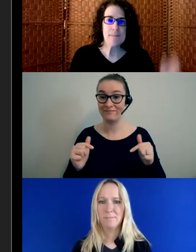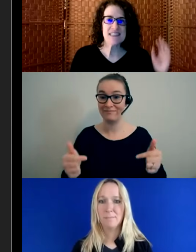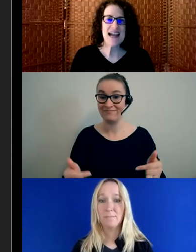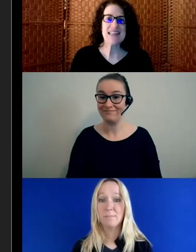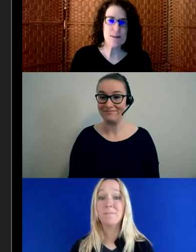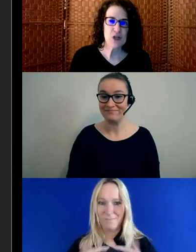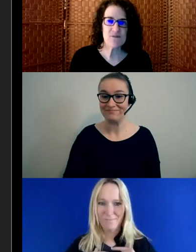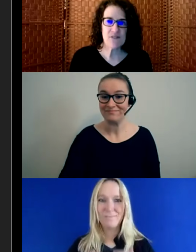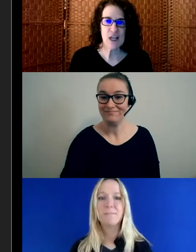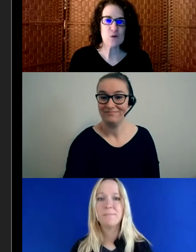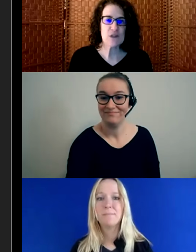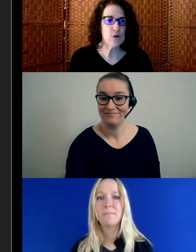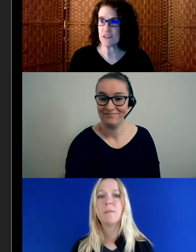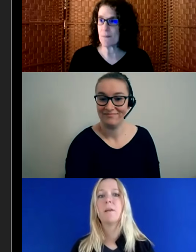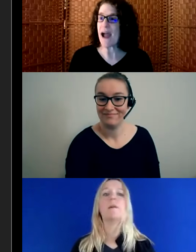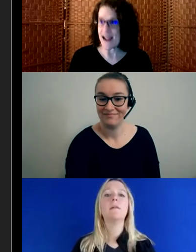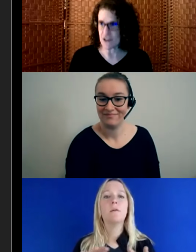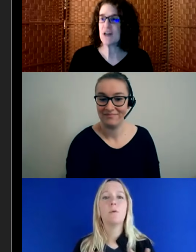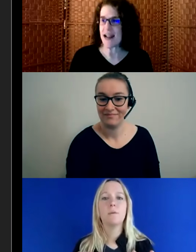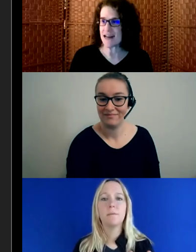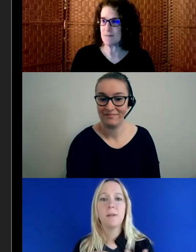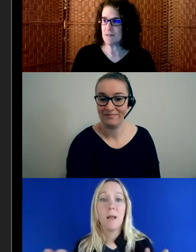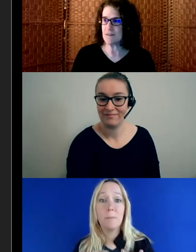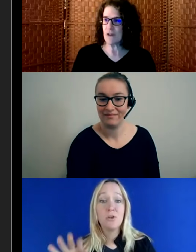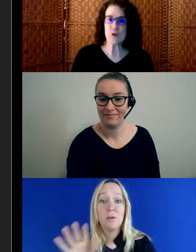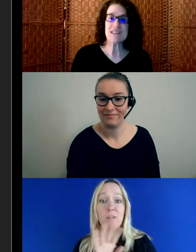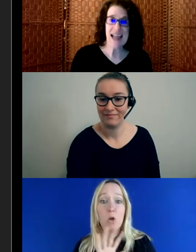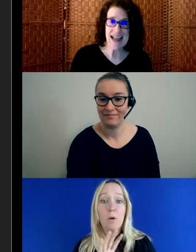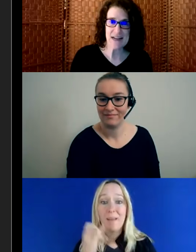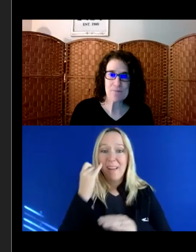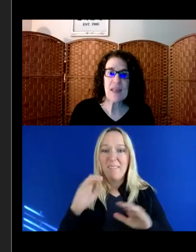Besides captioning videos, here are some action items you can take.